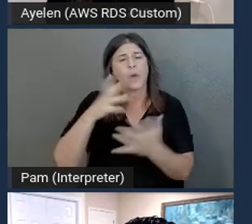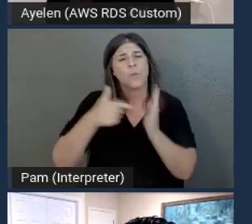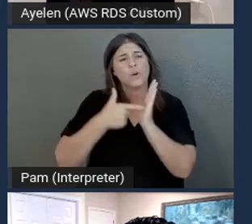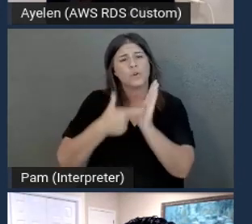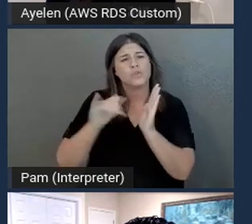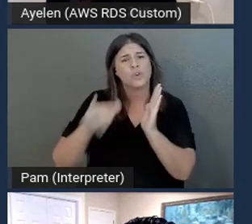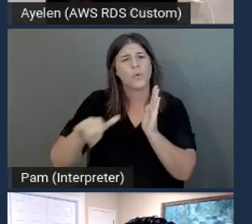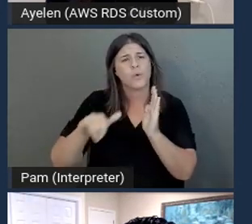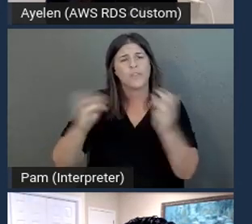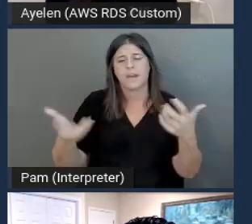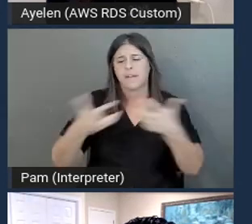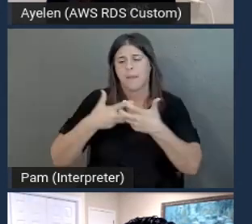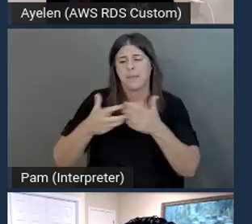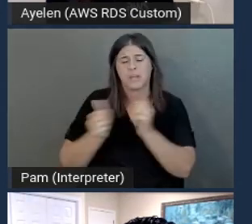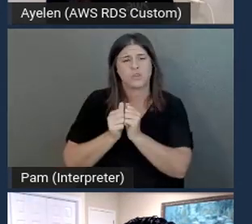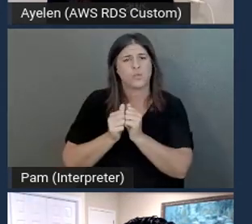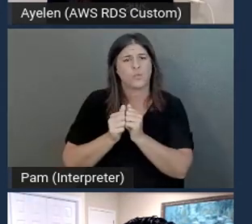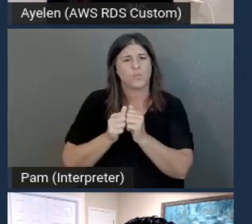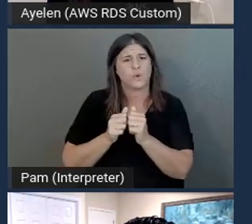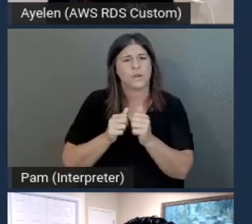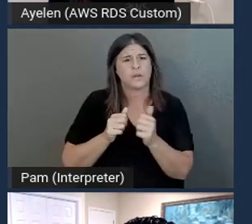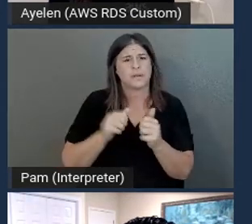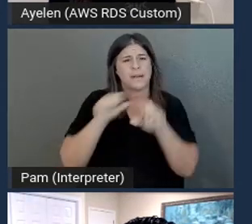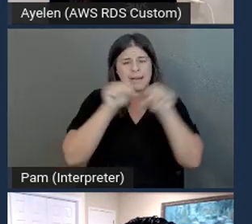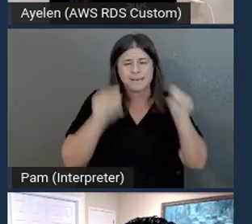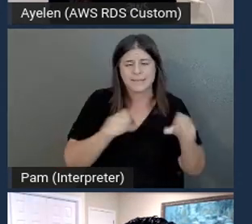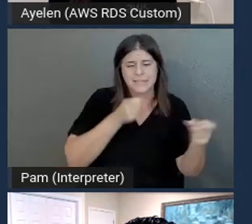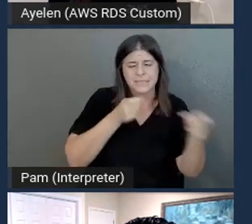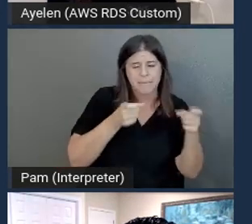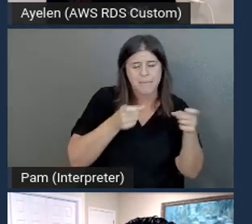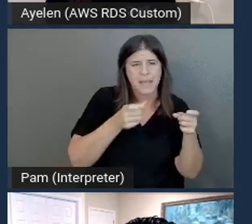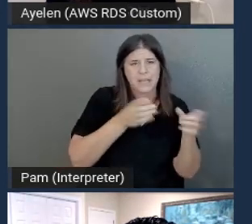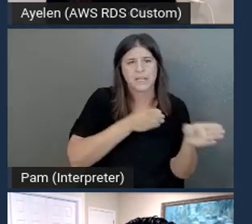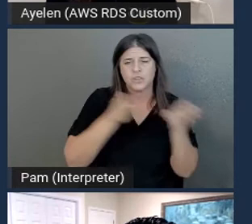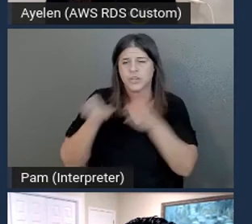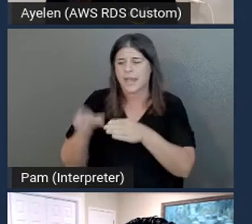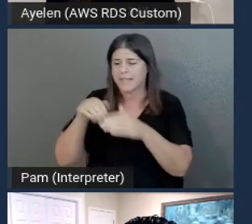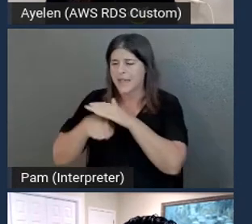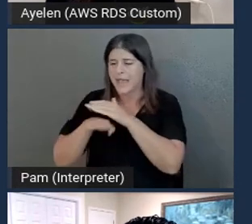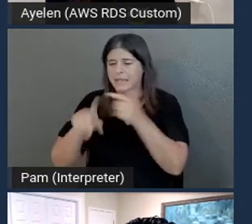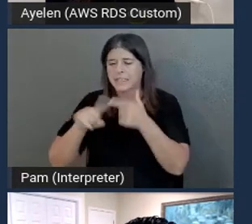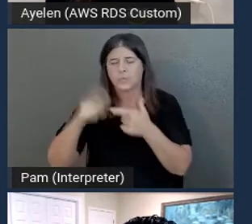between a system manager and the access to the horse. So what we are going to test,